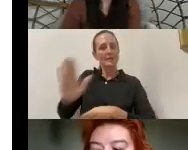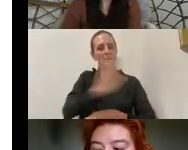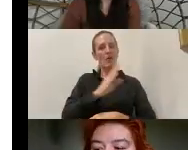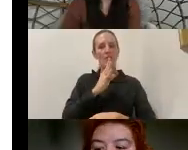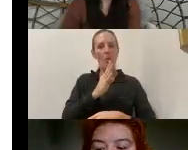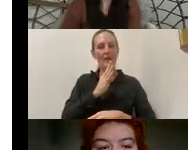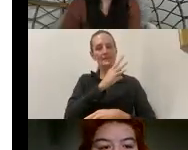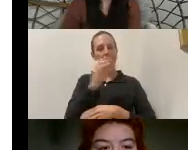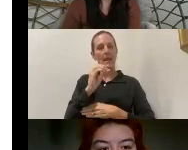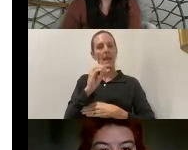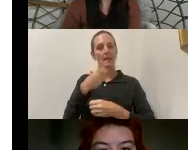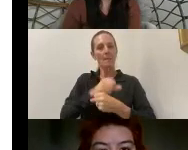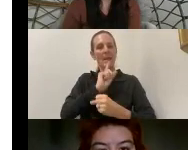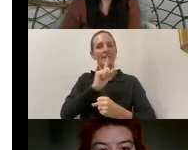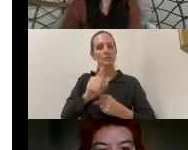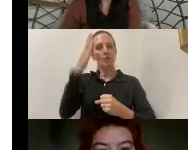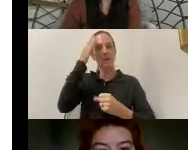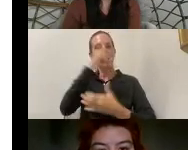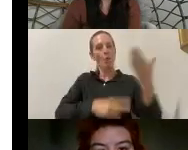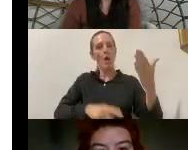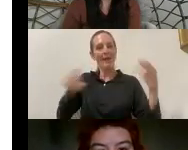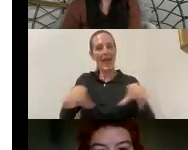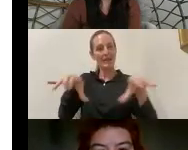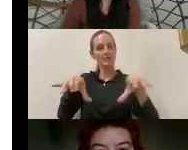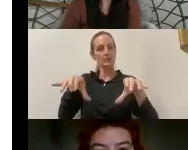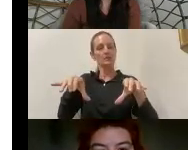they know what actions they can take on climate justice.